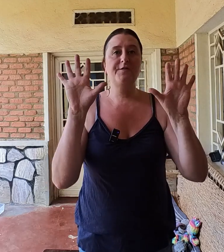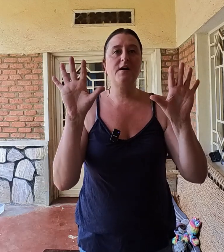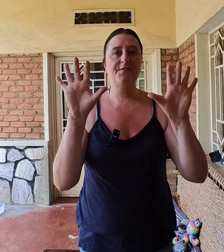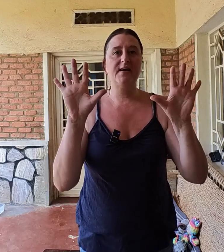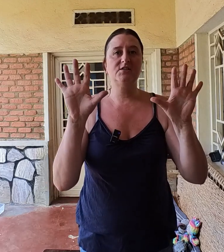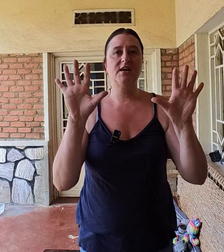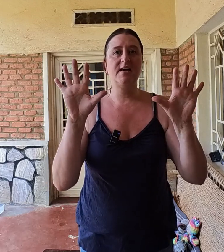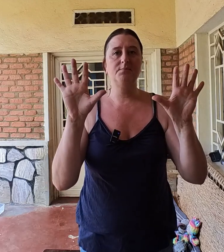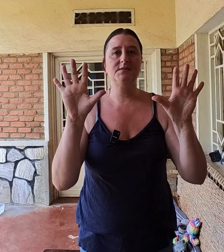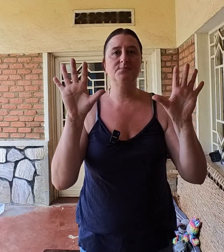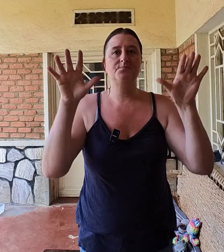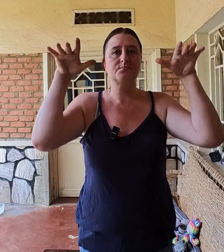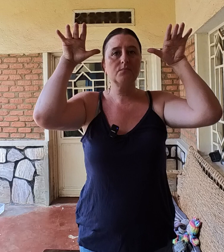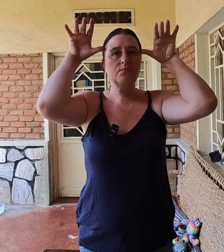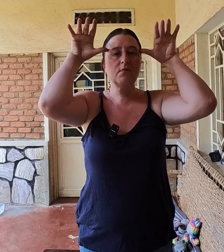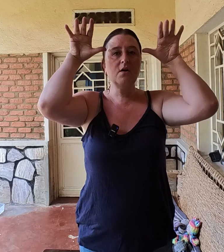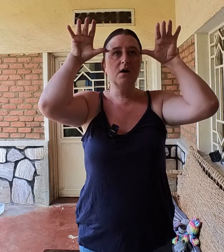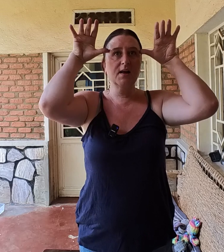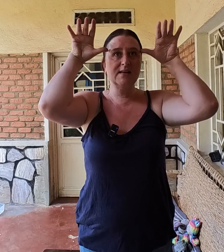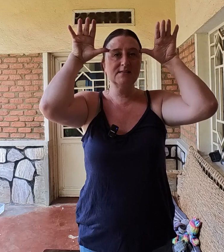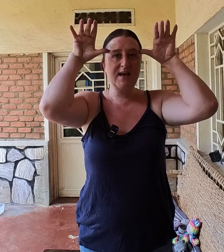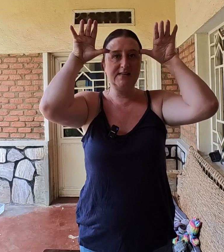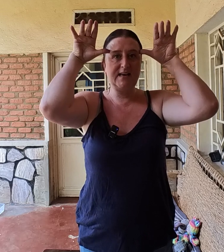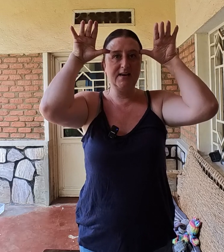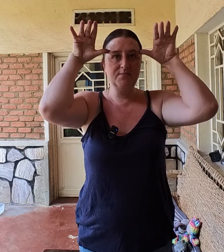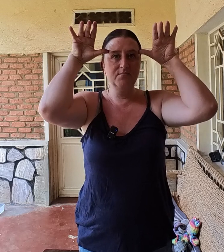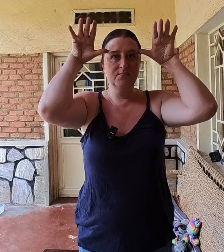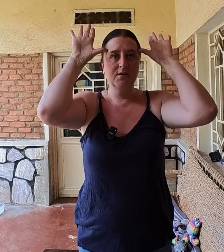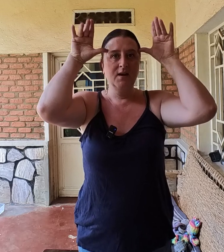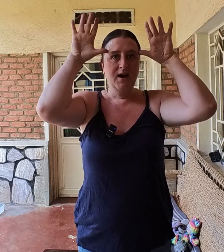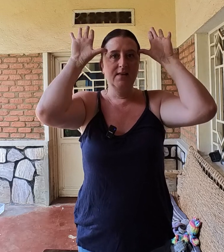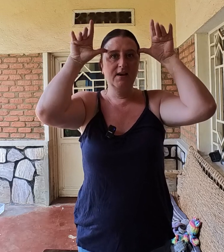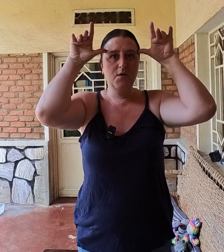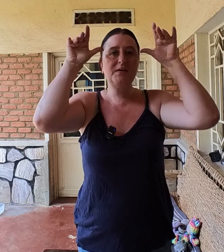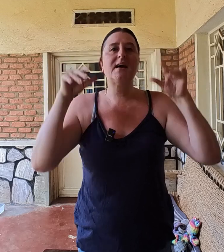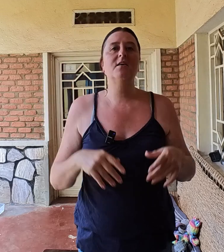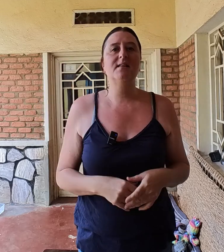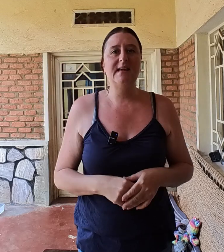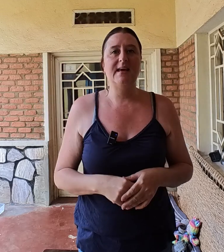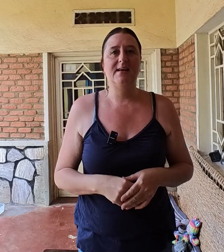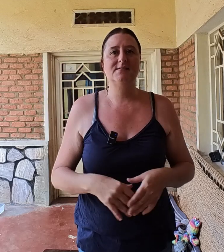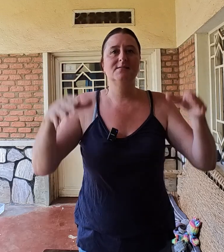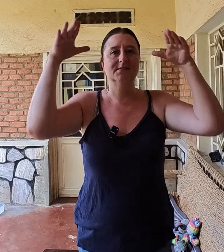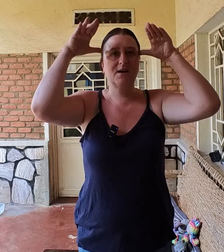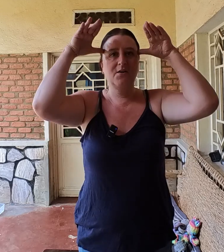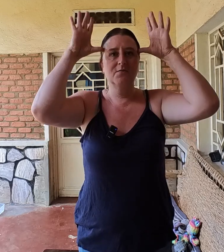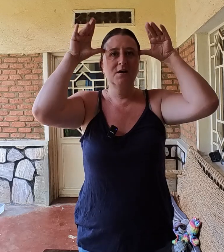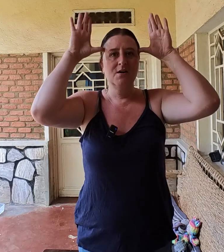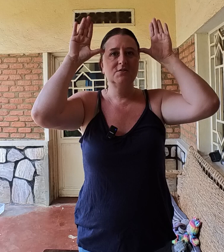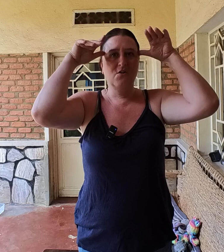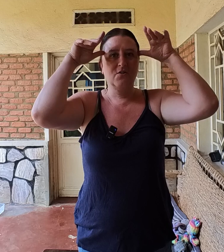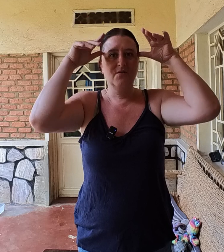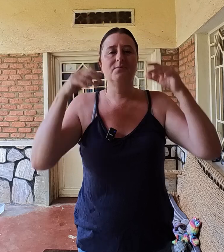Two 5 handshapes against the head here, and they go up and down like the ears. So, dog.